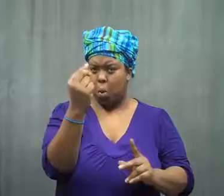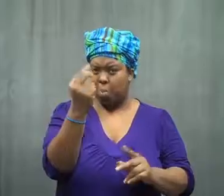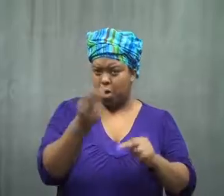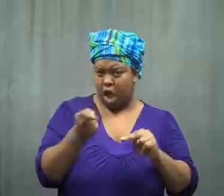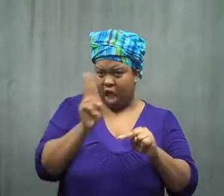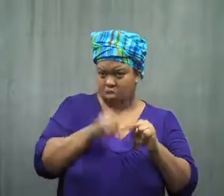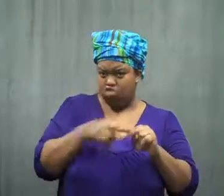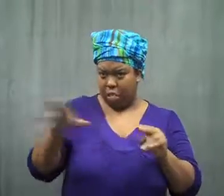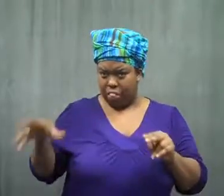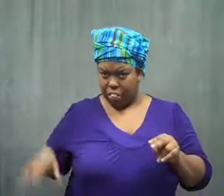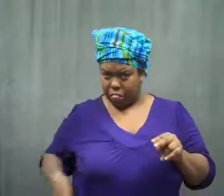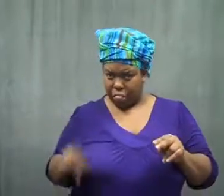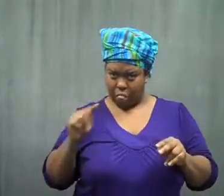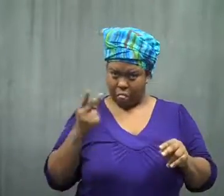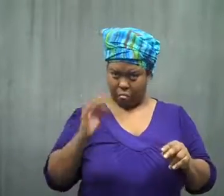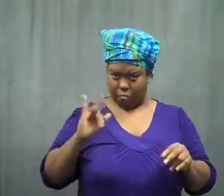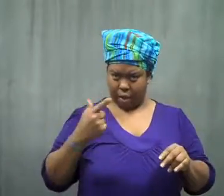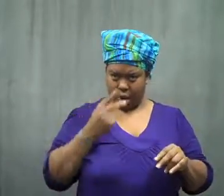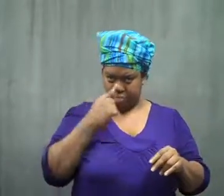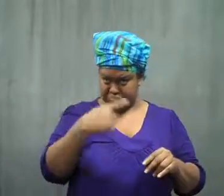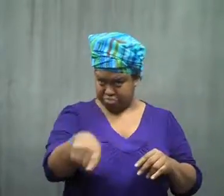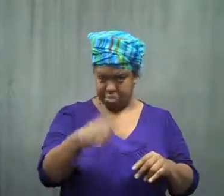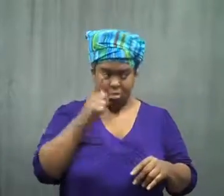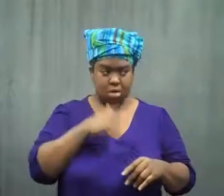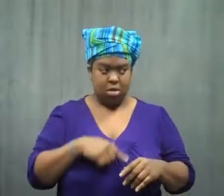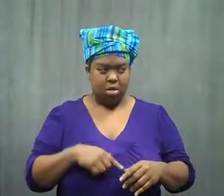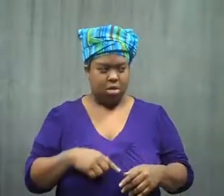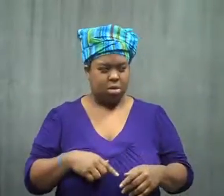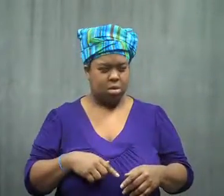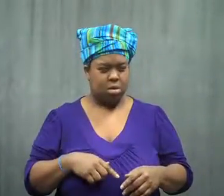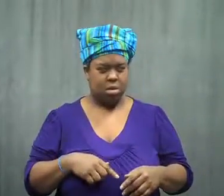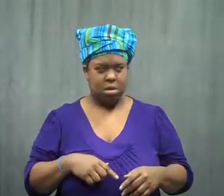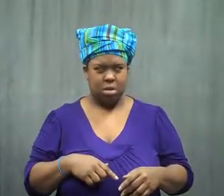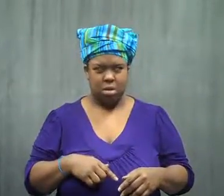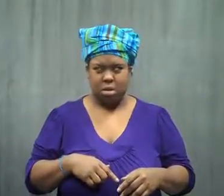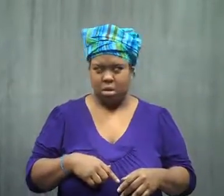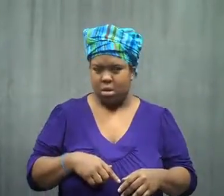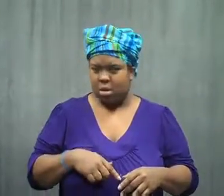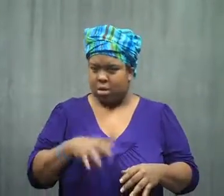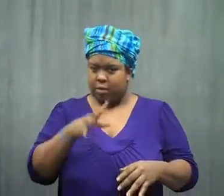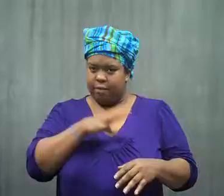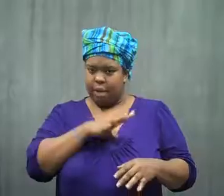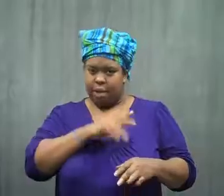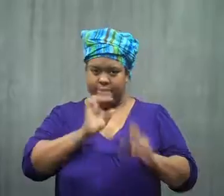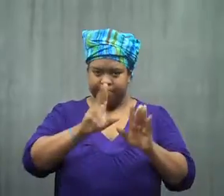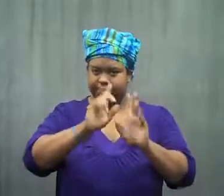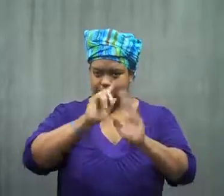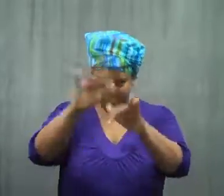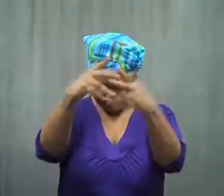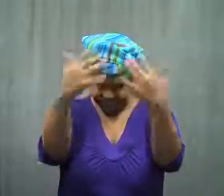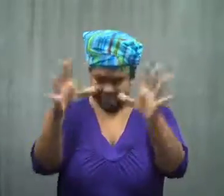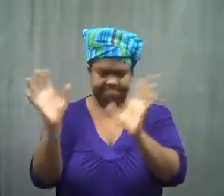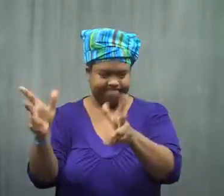Then I said, "You mind adding on an extra thigh, please?" My sister was irritated as she said, "Fine" and ordered it for me.